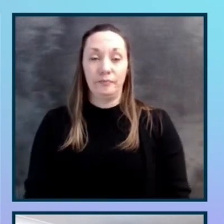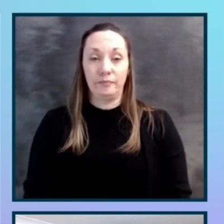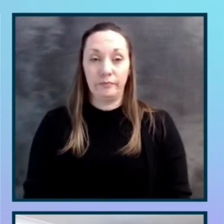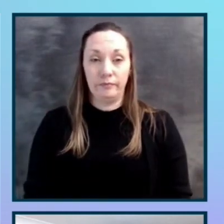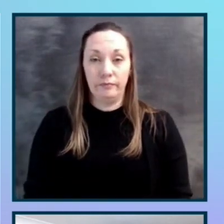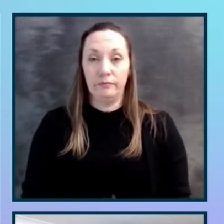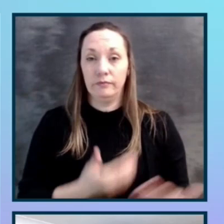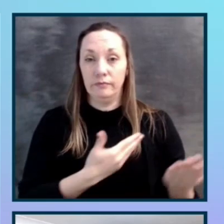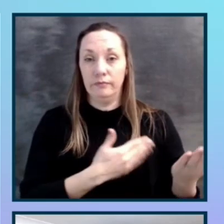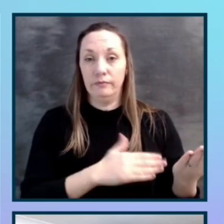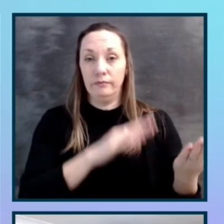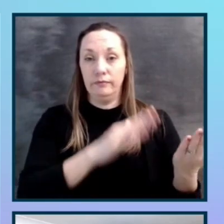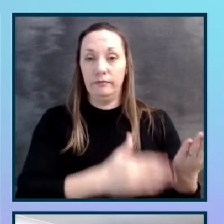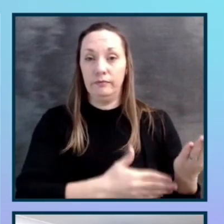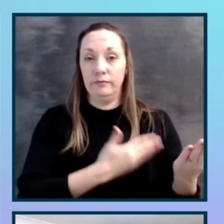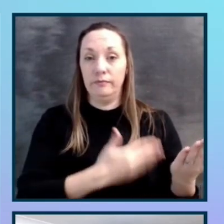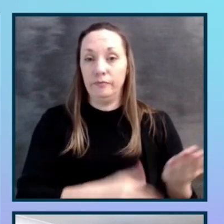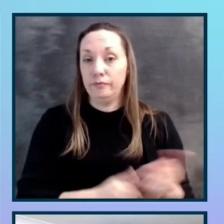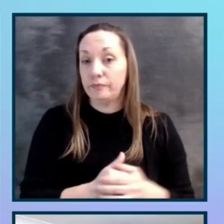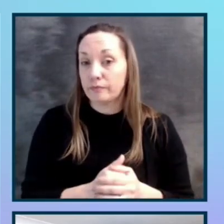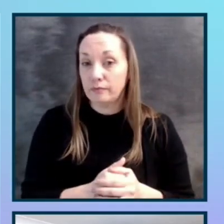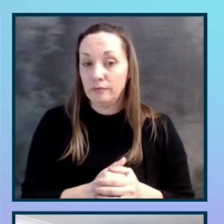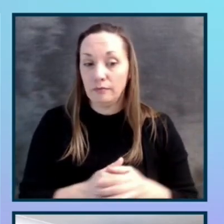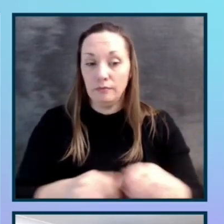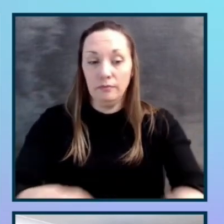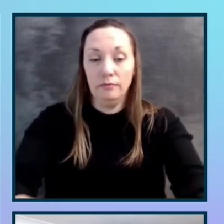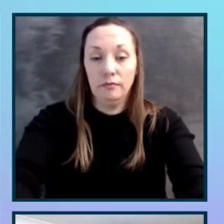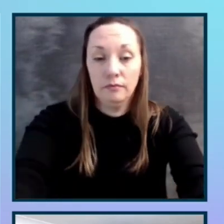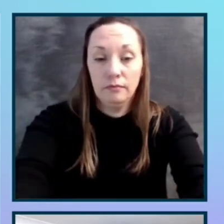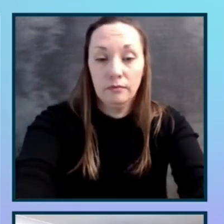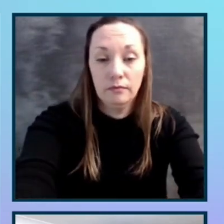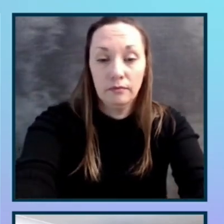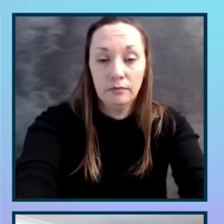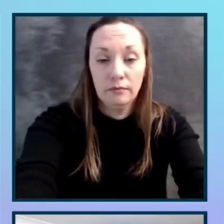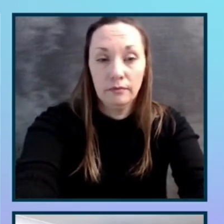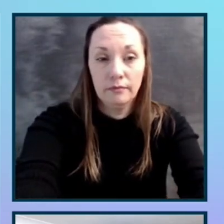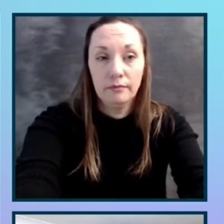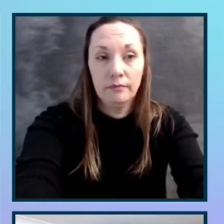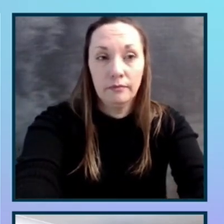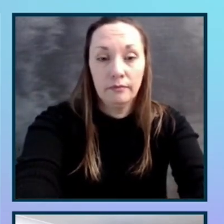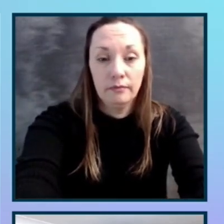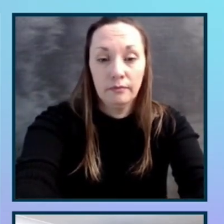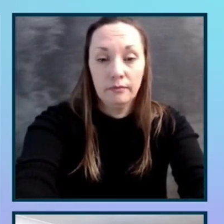[Narrator] Maiden voyage, Arena, battle of crews in swift contests. So even there you would notice it.